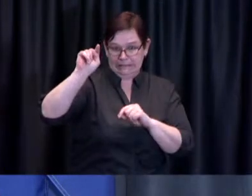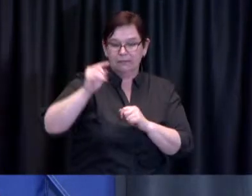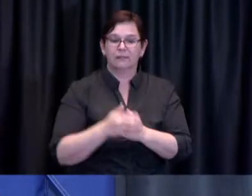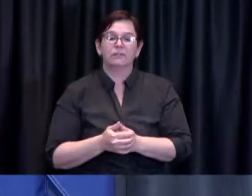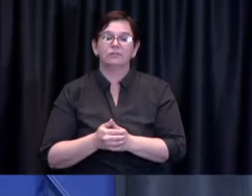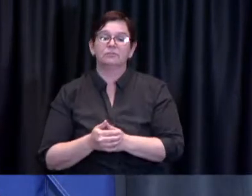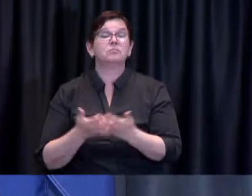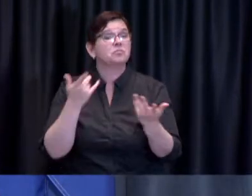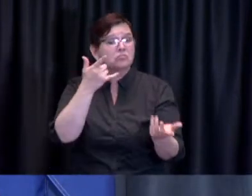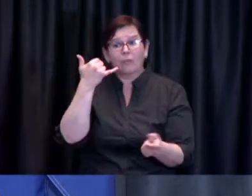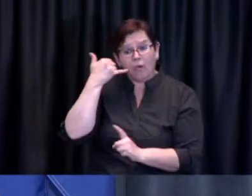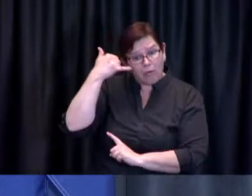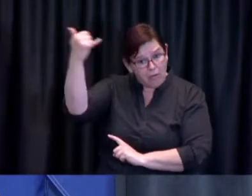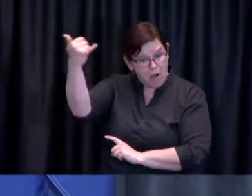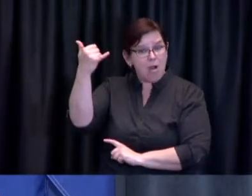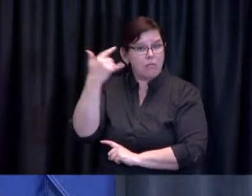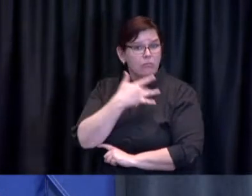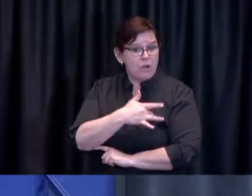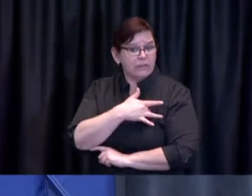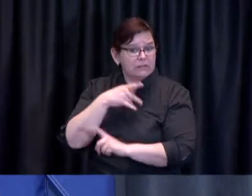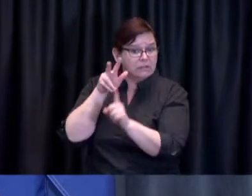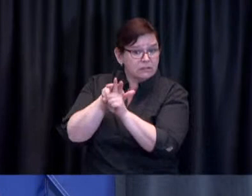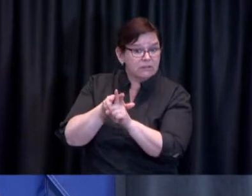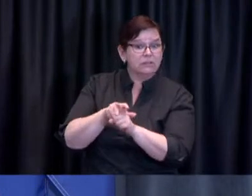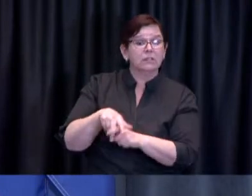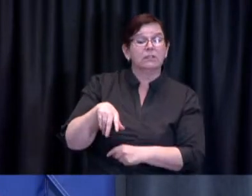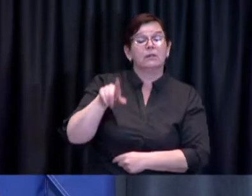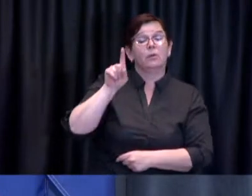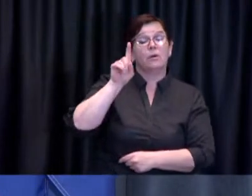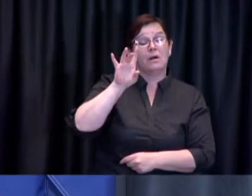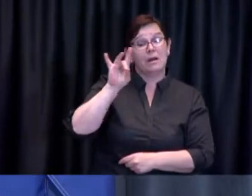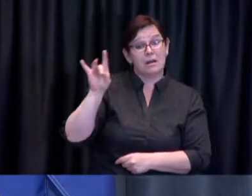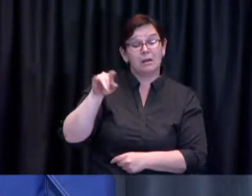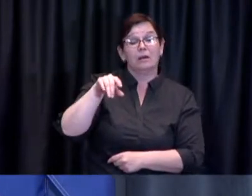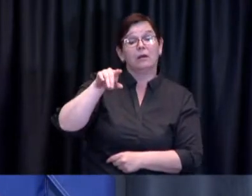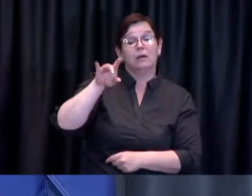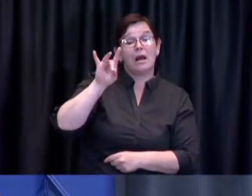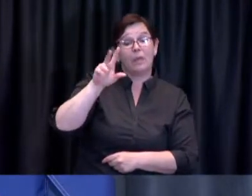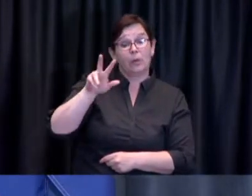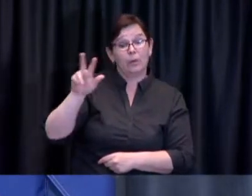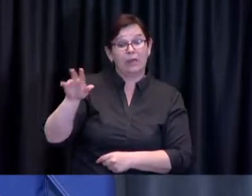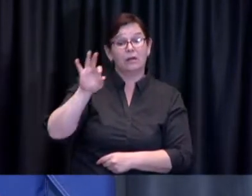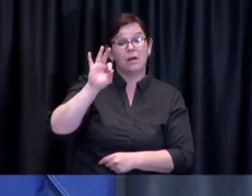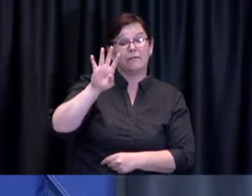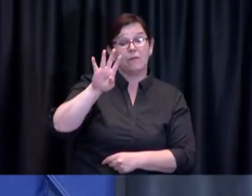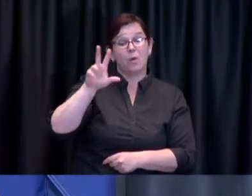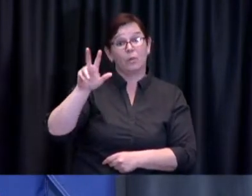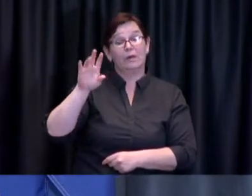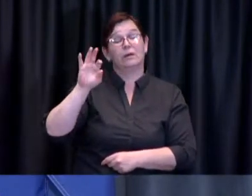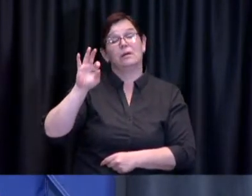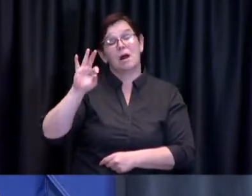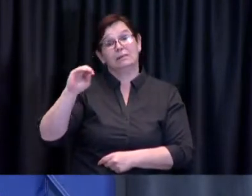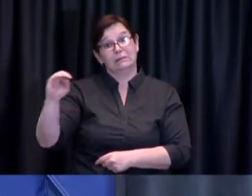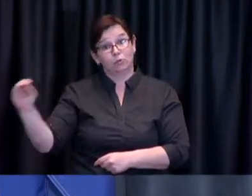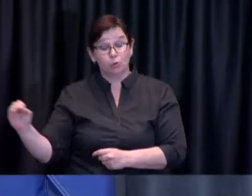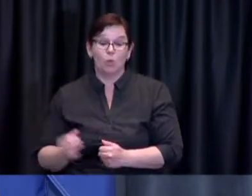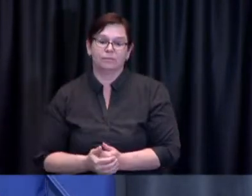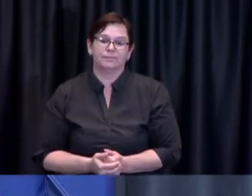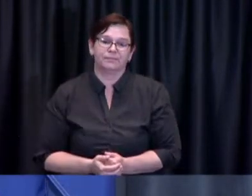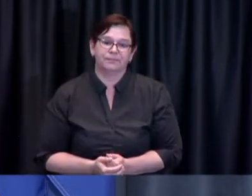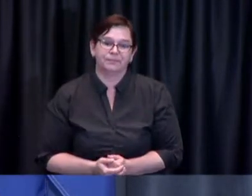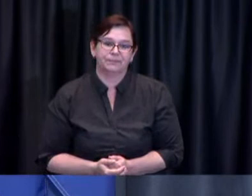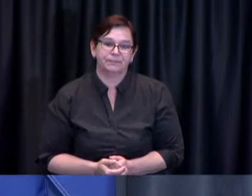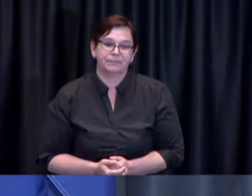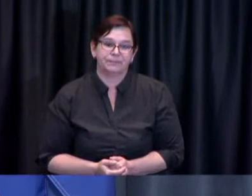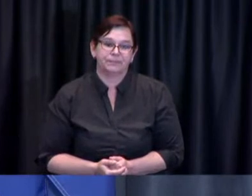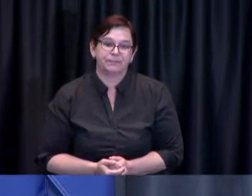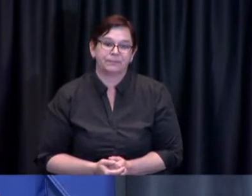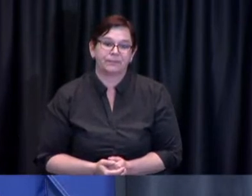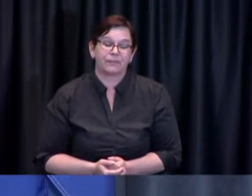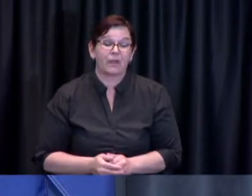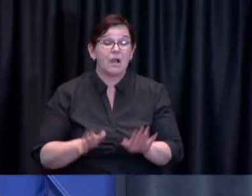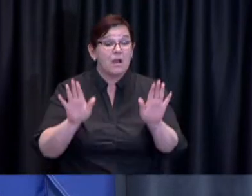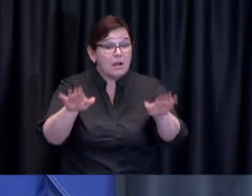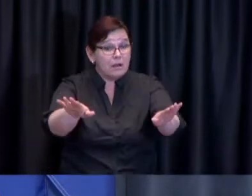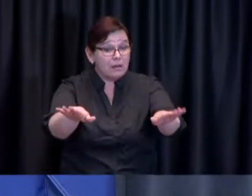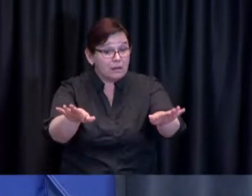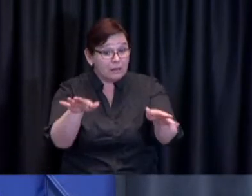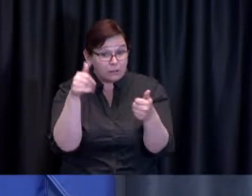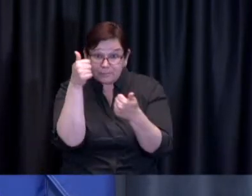call centre at 1-833-943-3900 I want to remind everyone who has booked an upcoming appointment